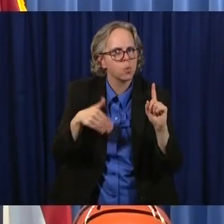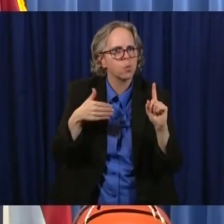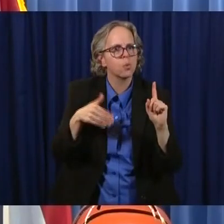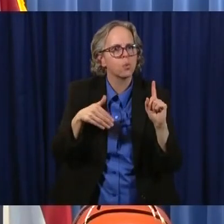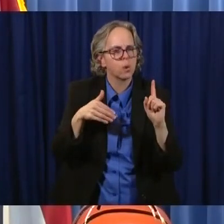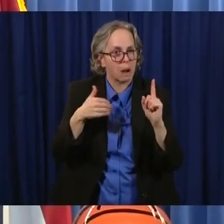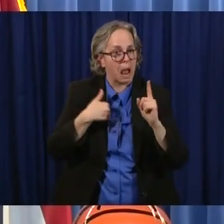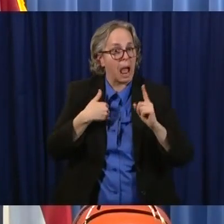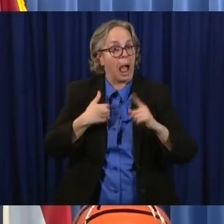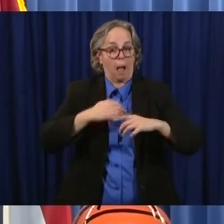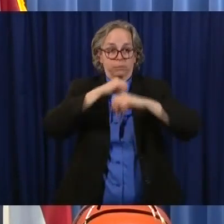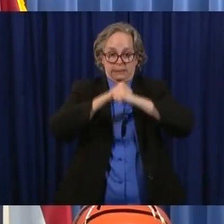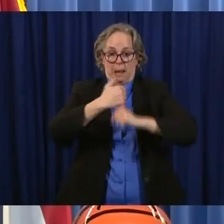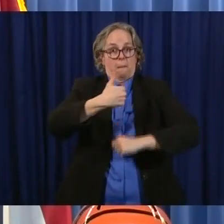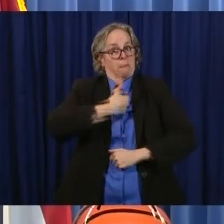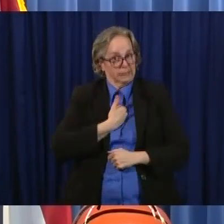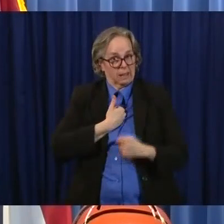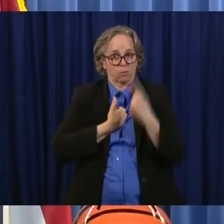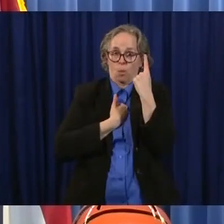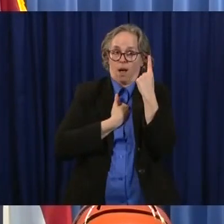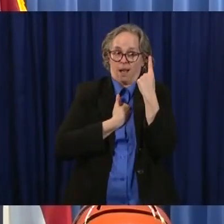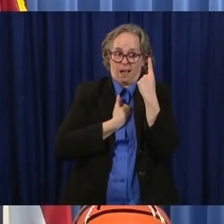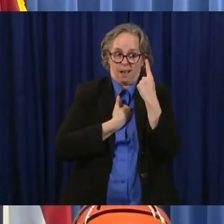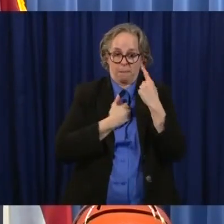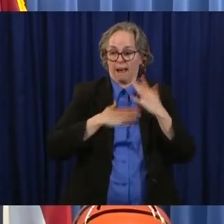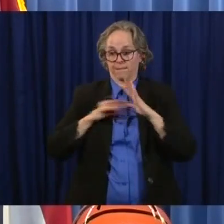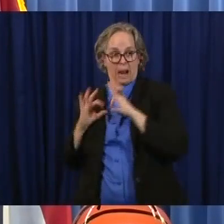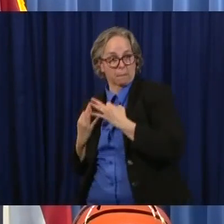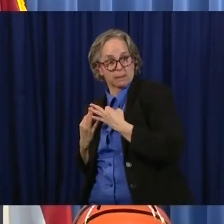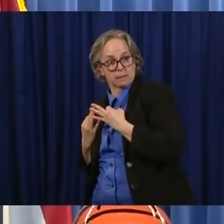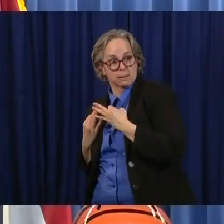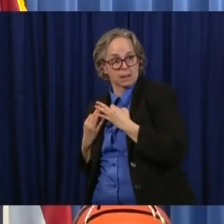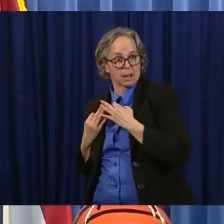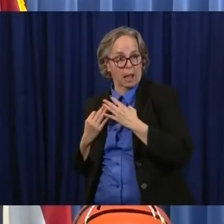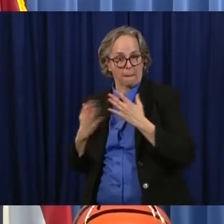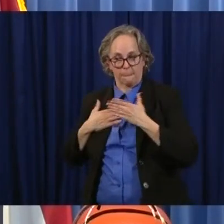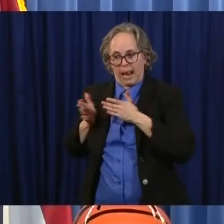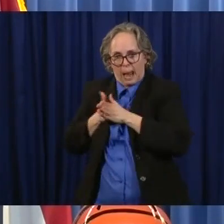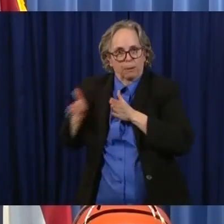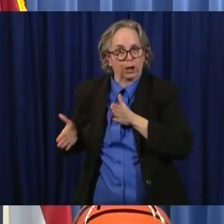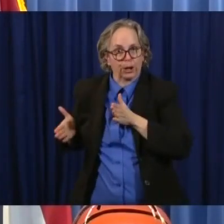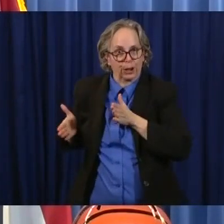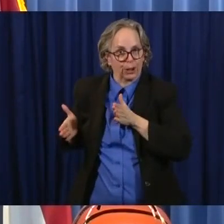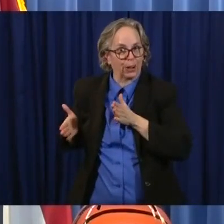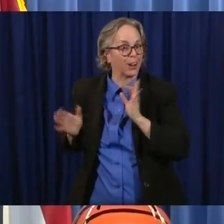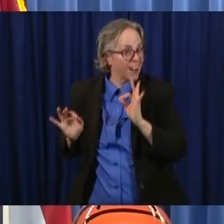ARE GOING TO BE ABLE TO CONTROL YOUR ACTIONS MORE. MASKS, WHEN YOU'RE TALKING ABOUT IT, YOU ARE TALKING